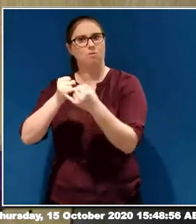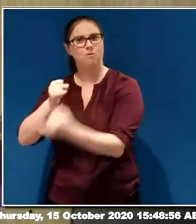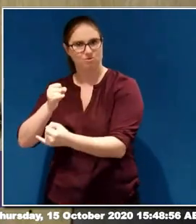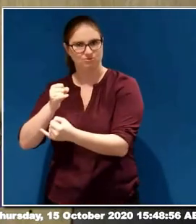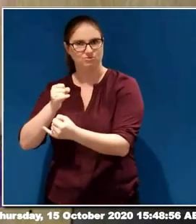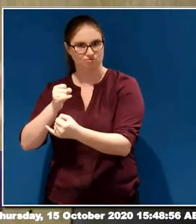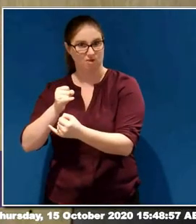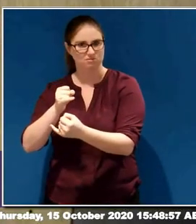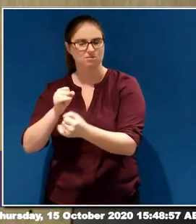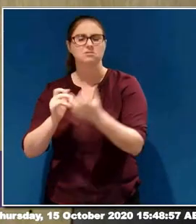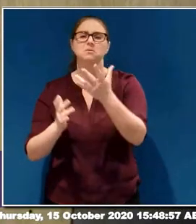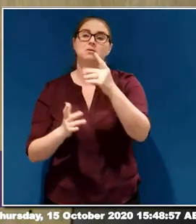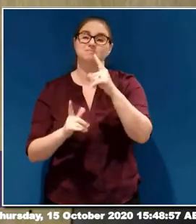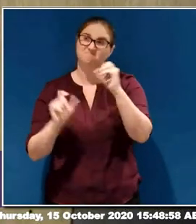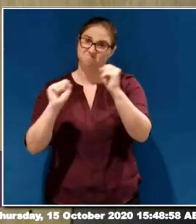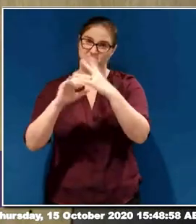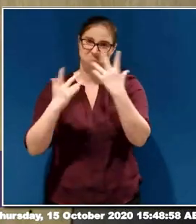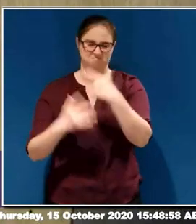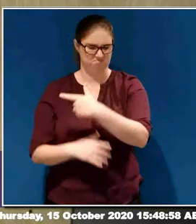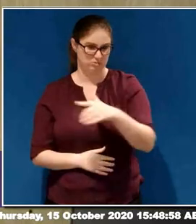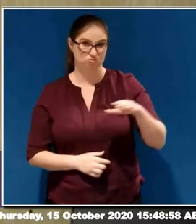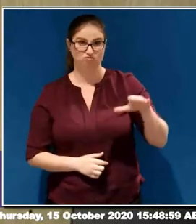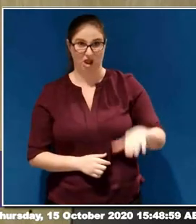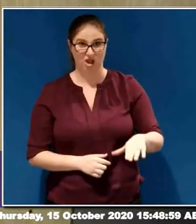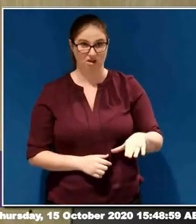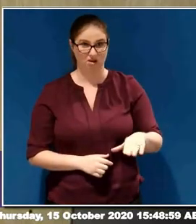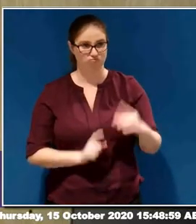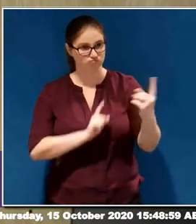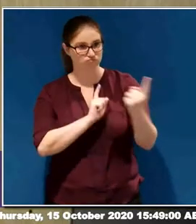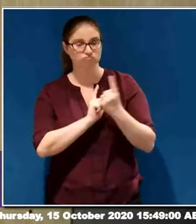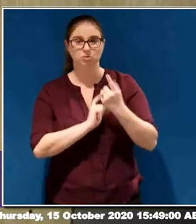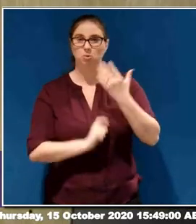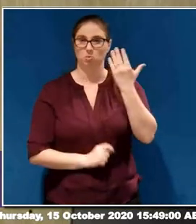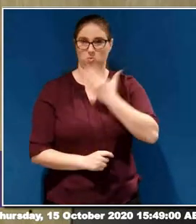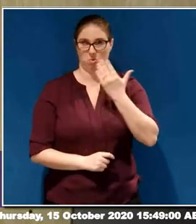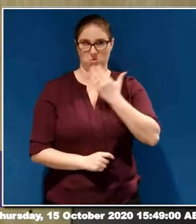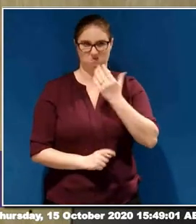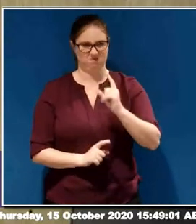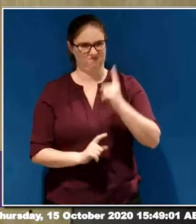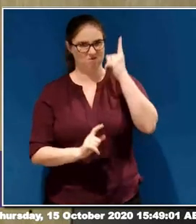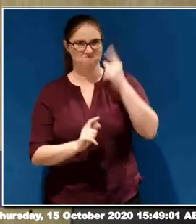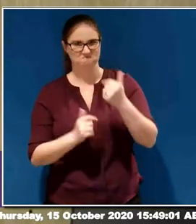how they are, and depending on the environment that they come into and